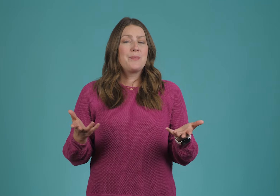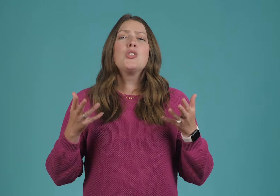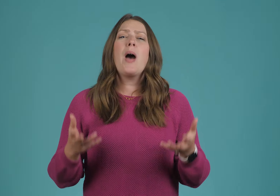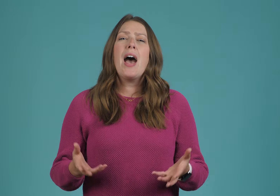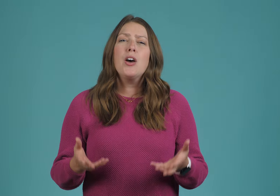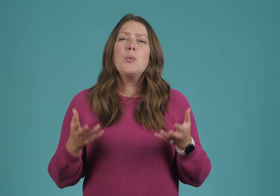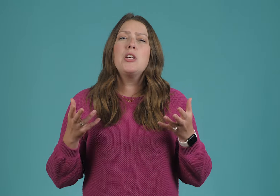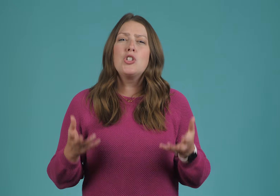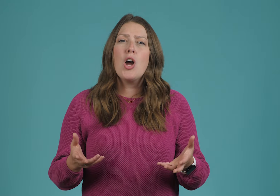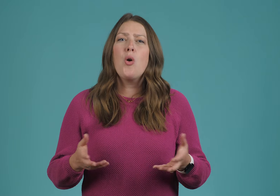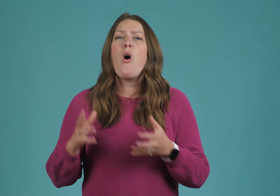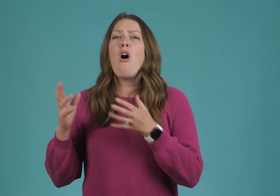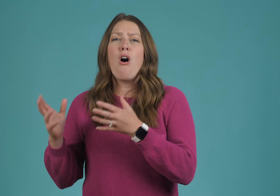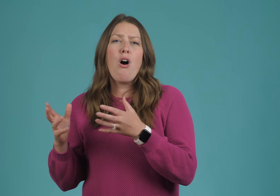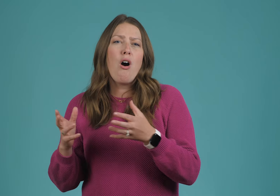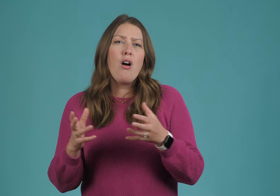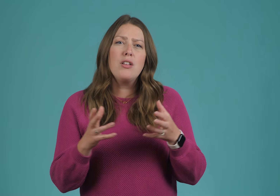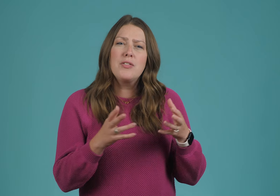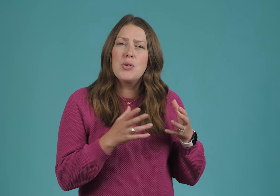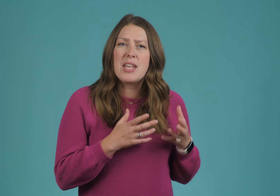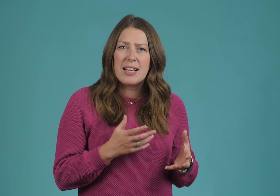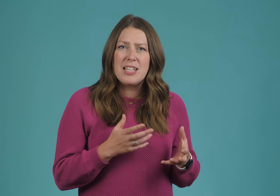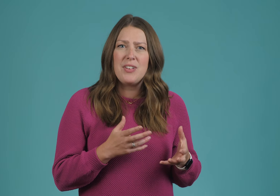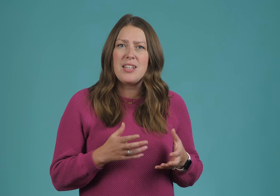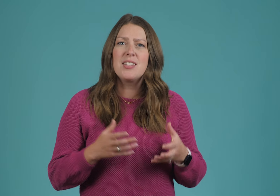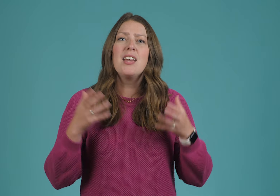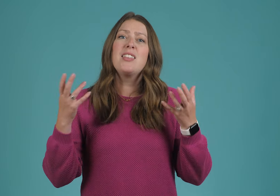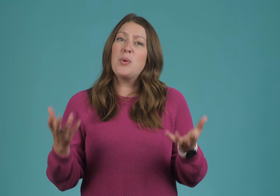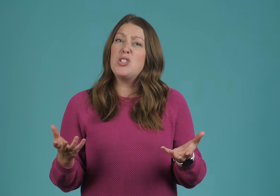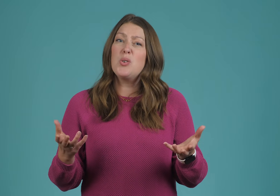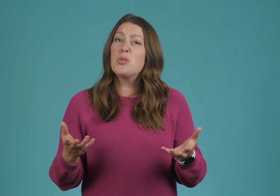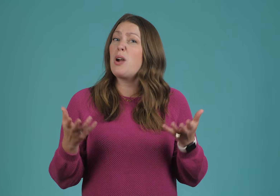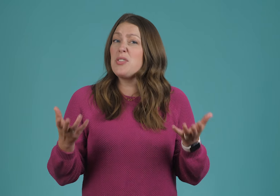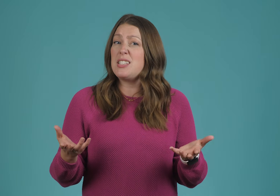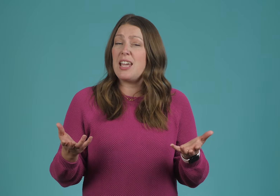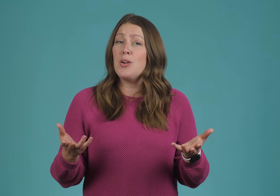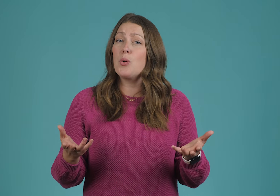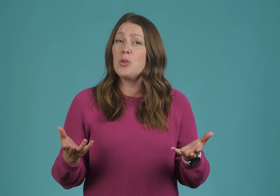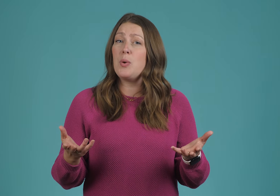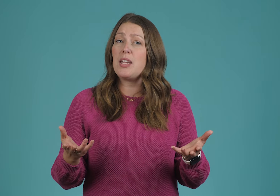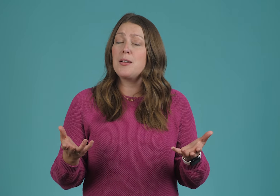So how do we show all of those activities that we do throughout the day or the week?